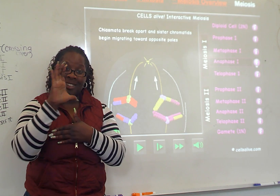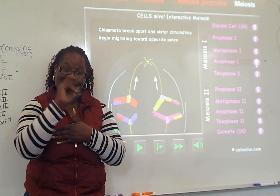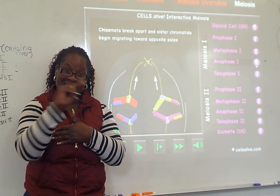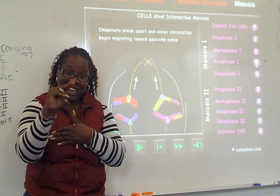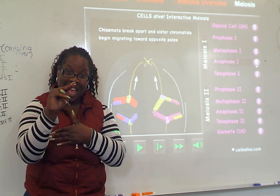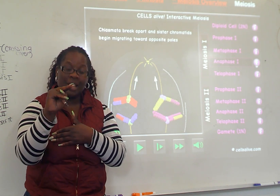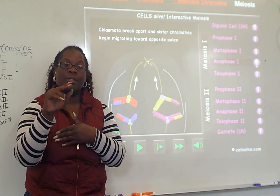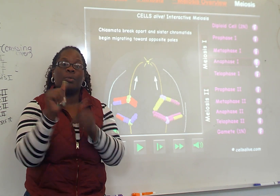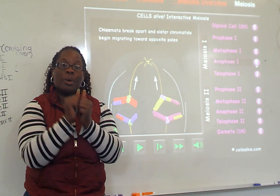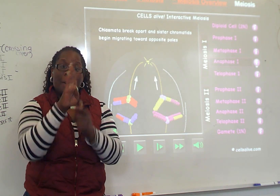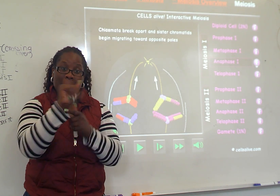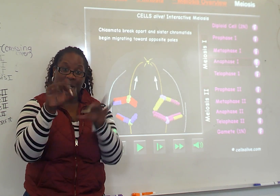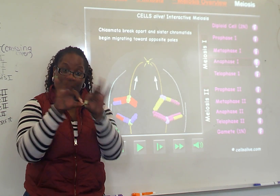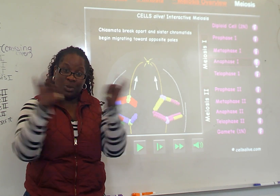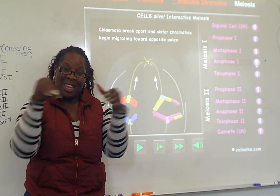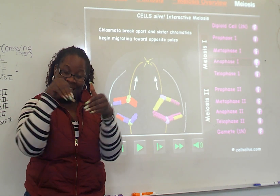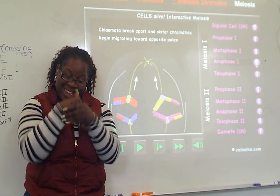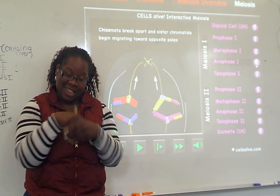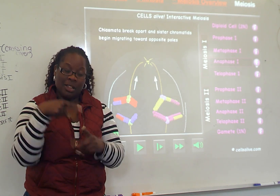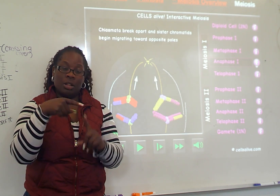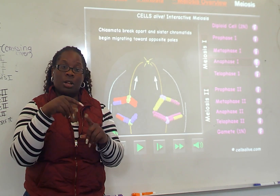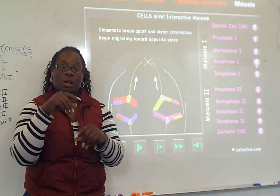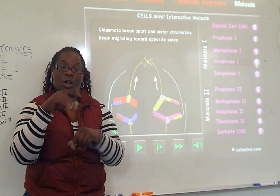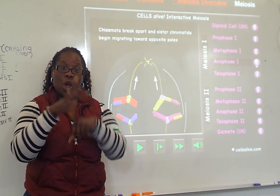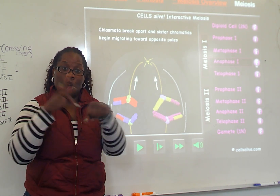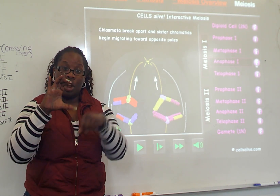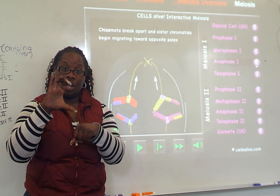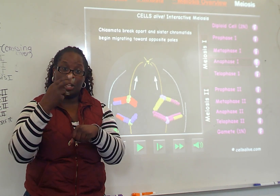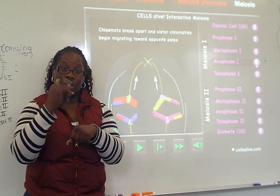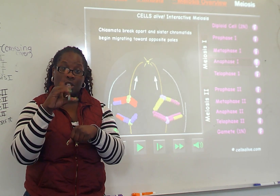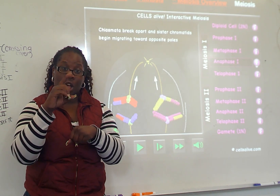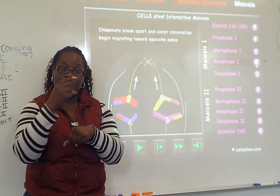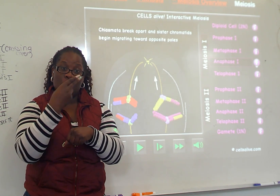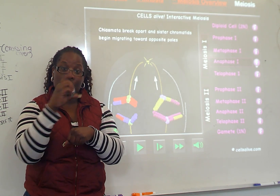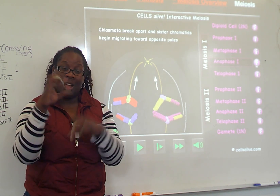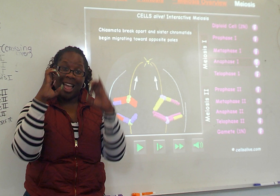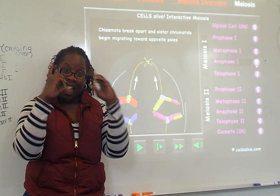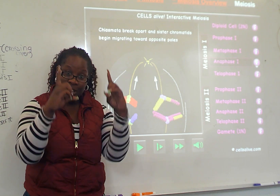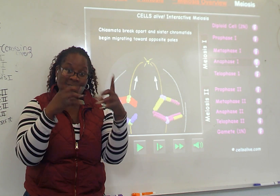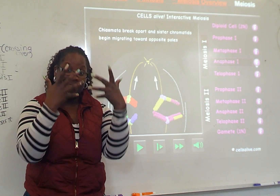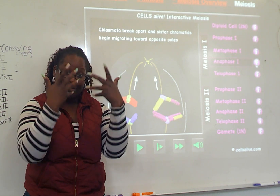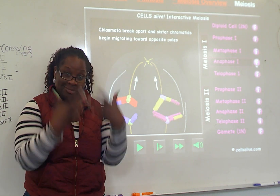I graduated from the University of Connecticut with a bachelor's degree in early childhood education.